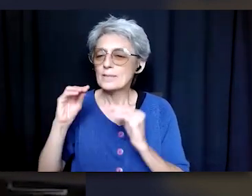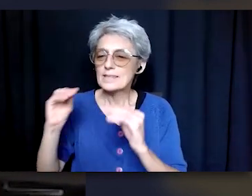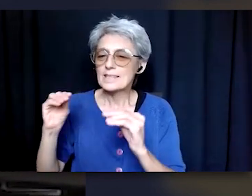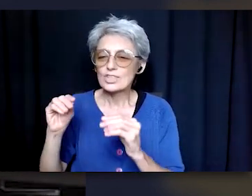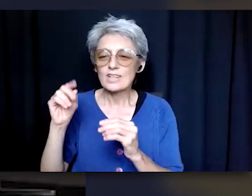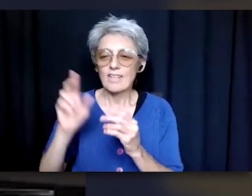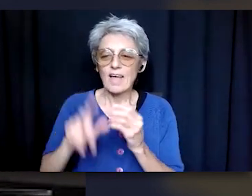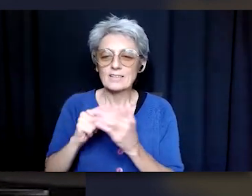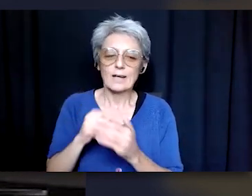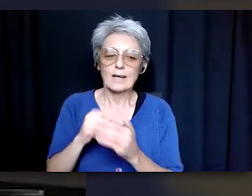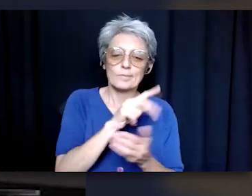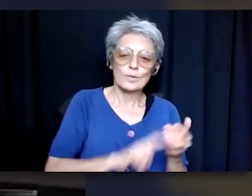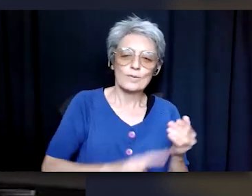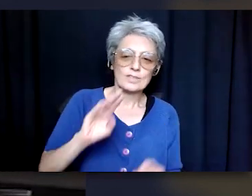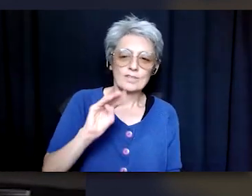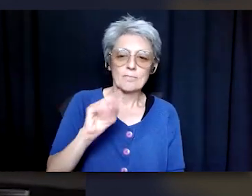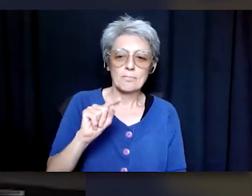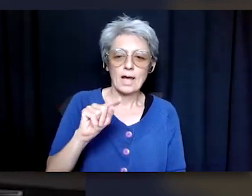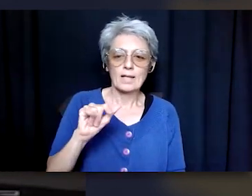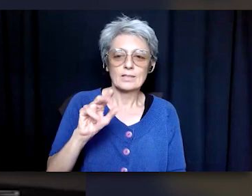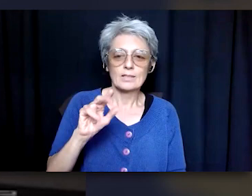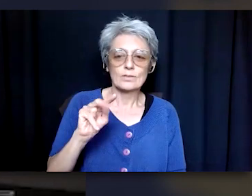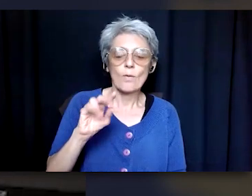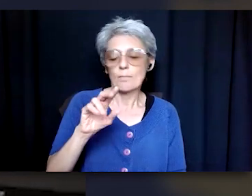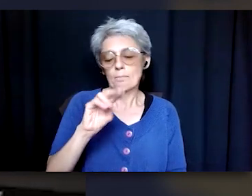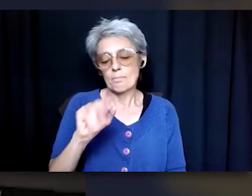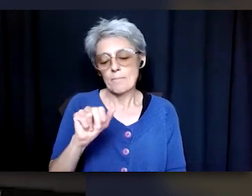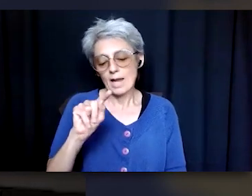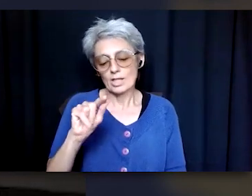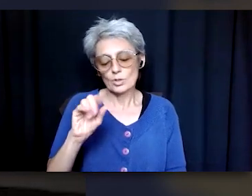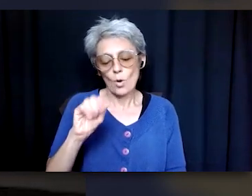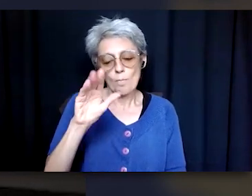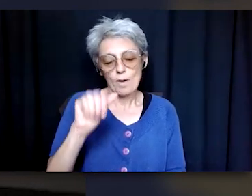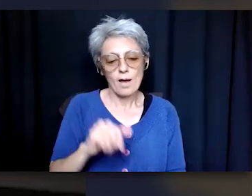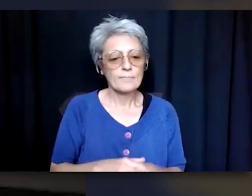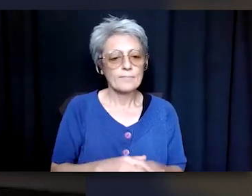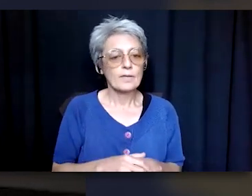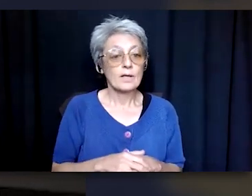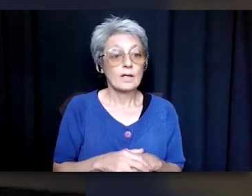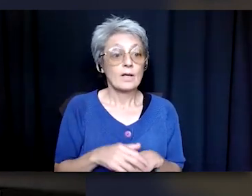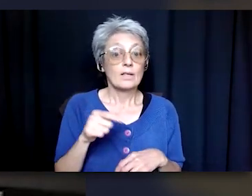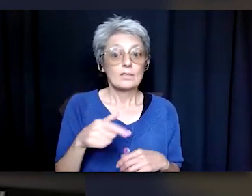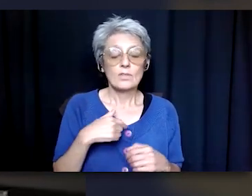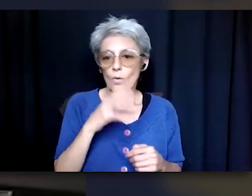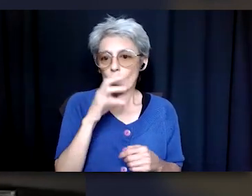interested in this and started running these things, but by early 2011, we were the only